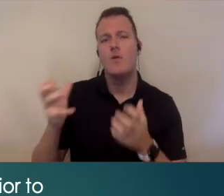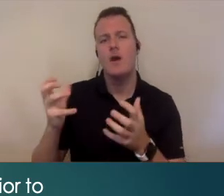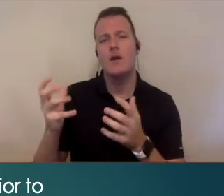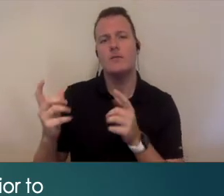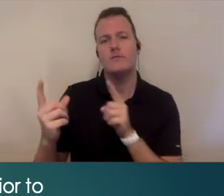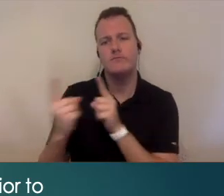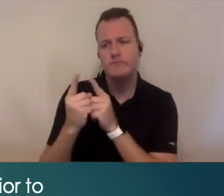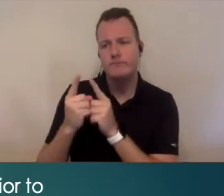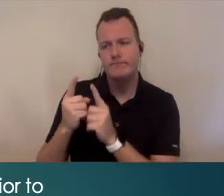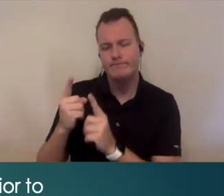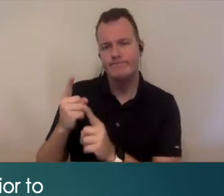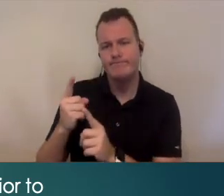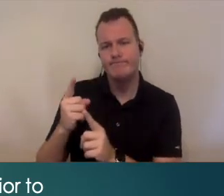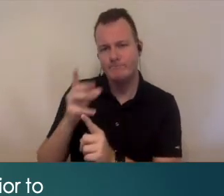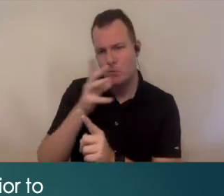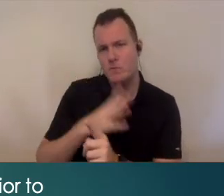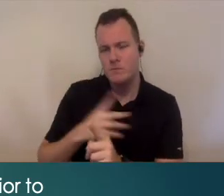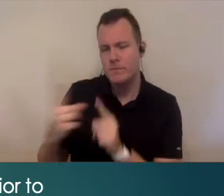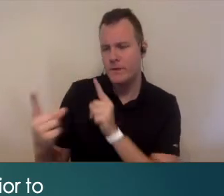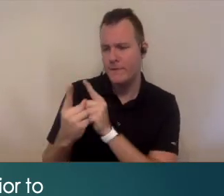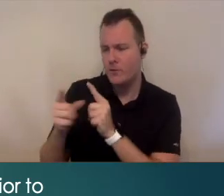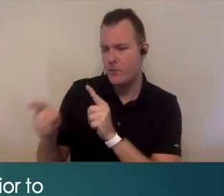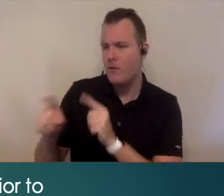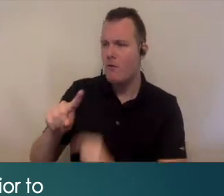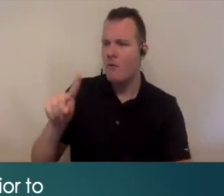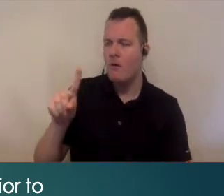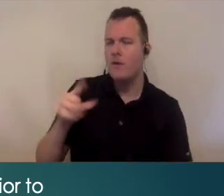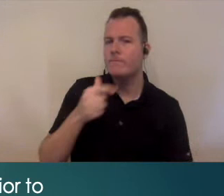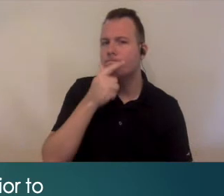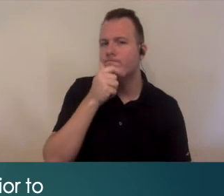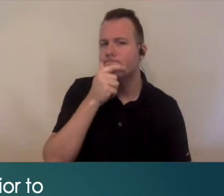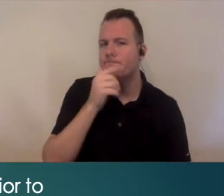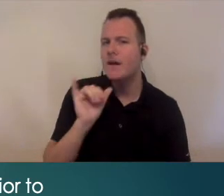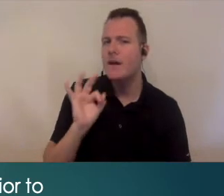interview her because I wanted to see would I be able to tell a bad applicant